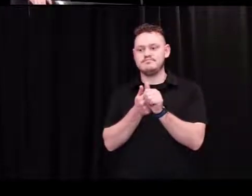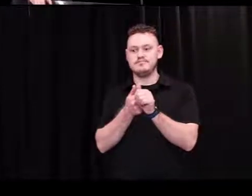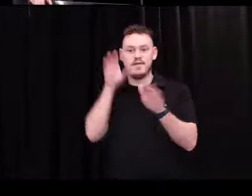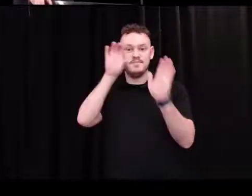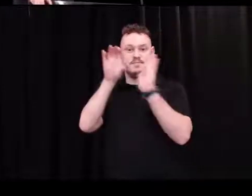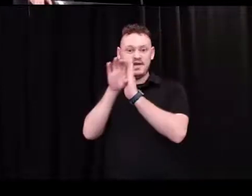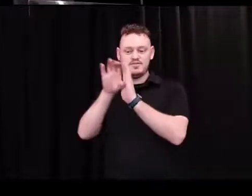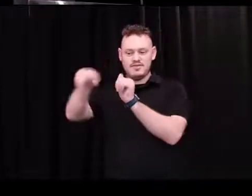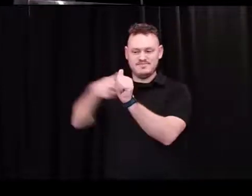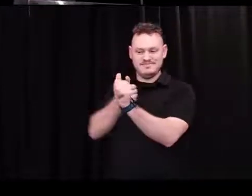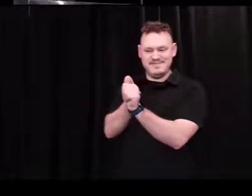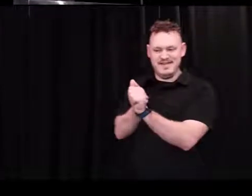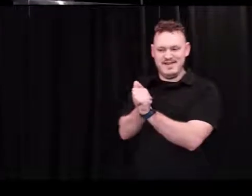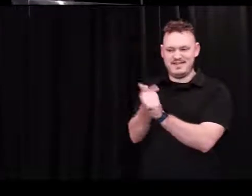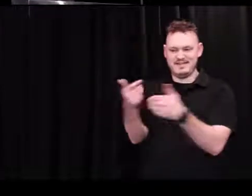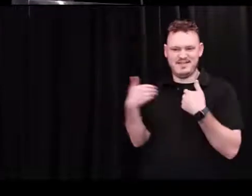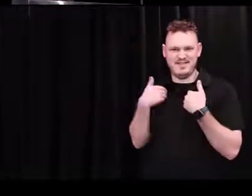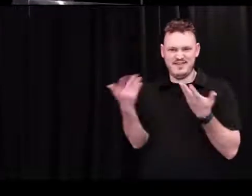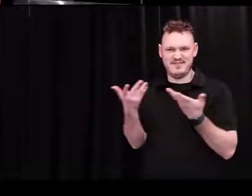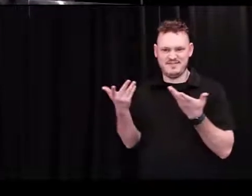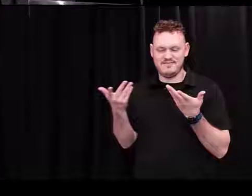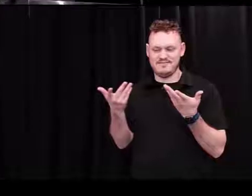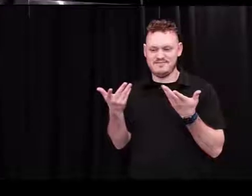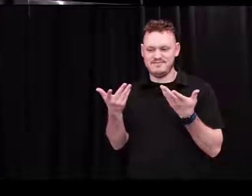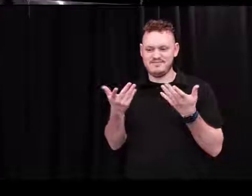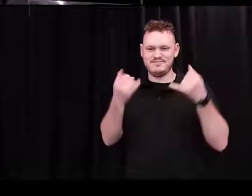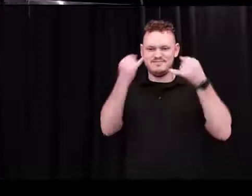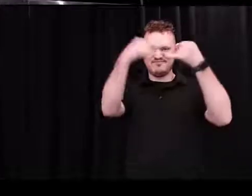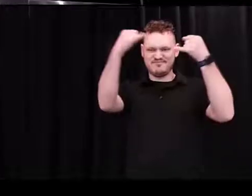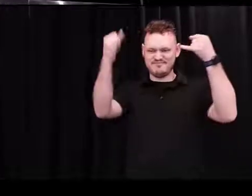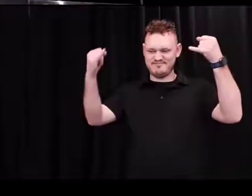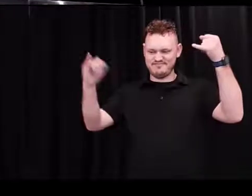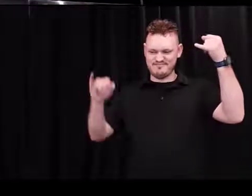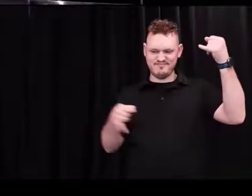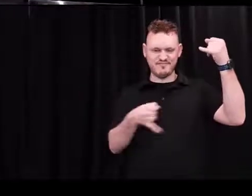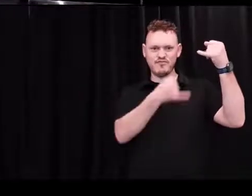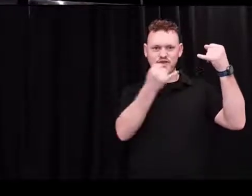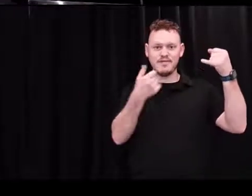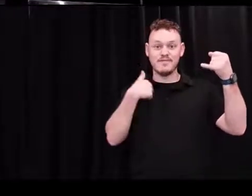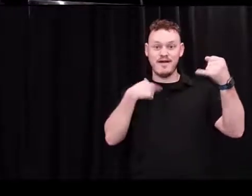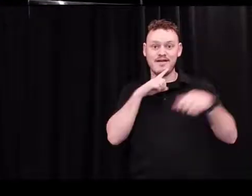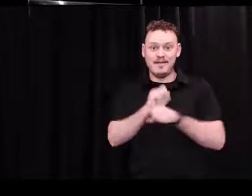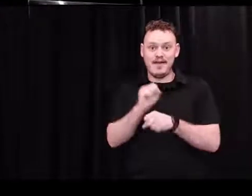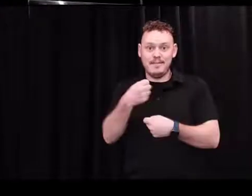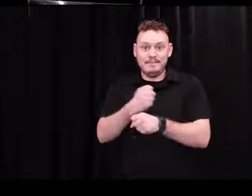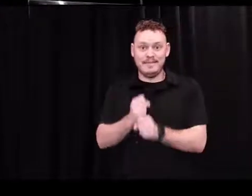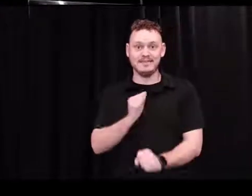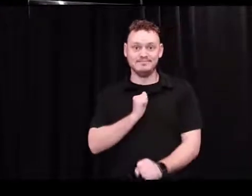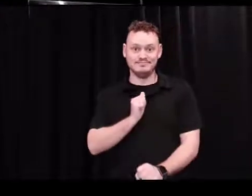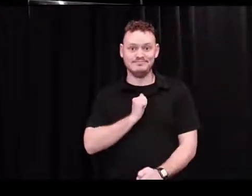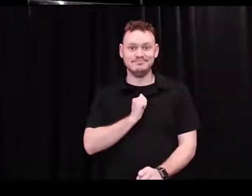here is of a you is of a wireframe. I actually had to make this because I used to have the National